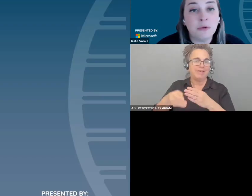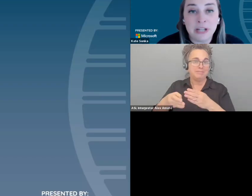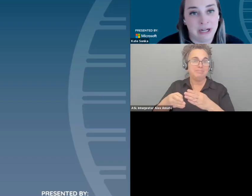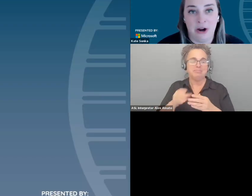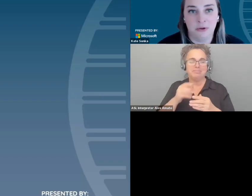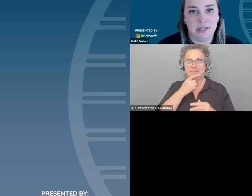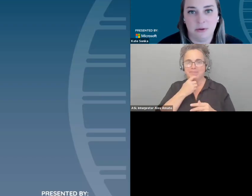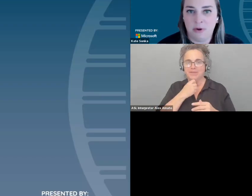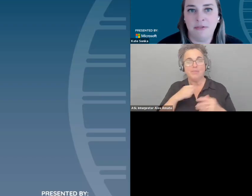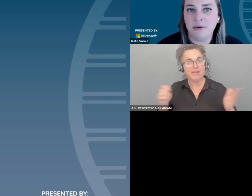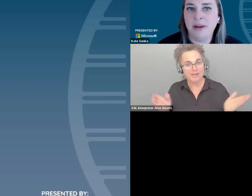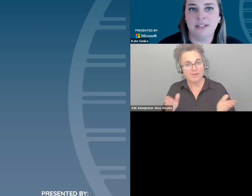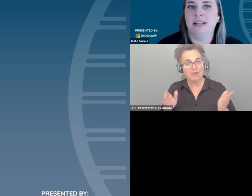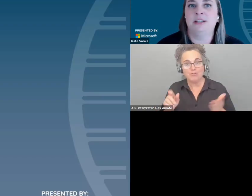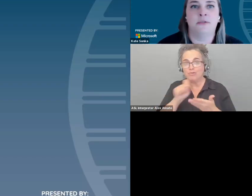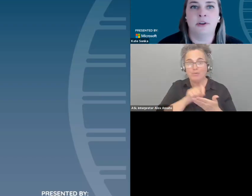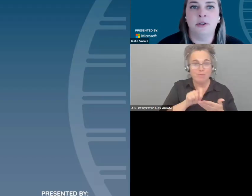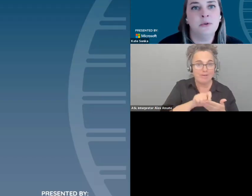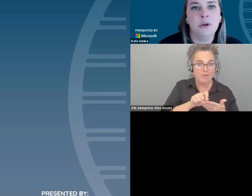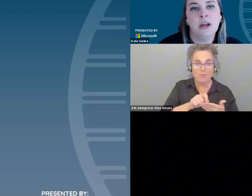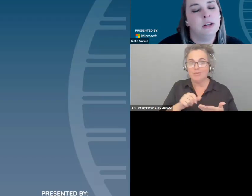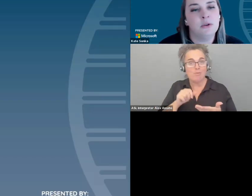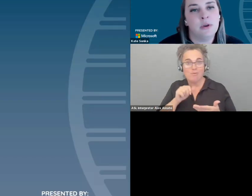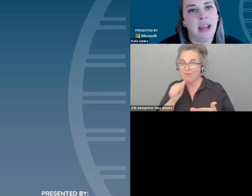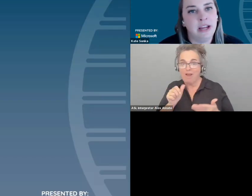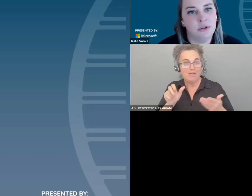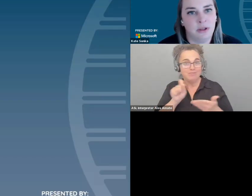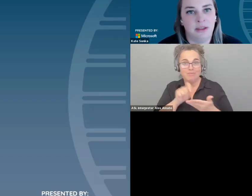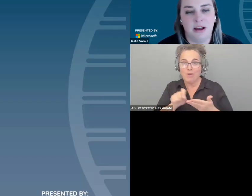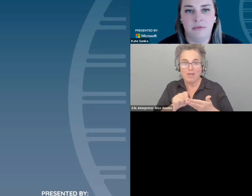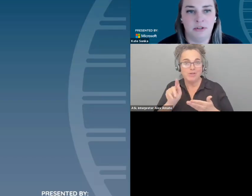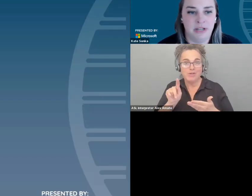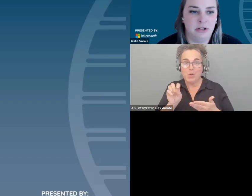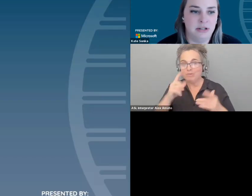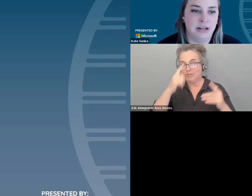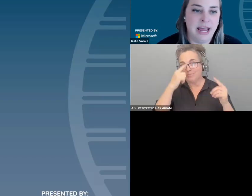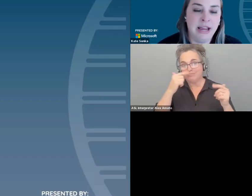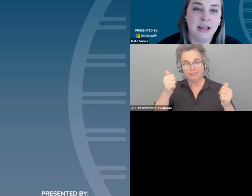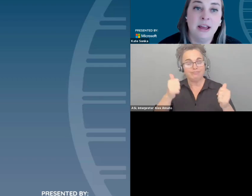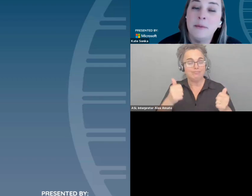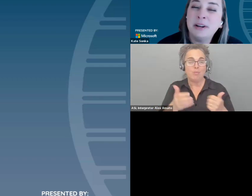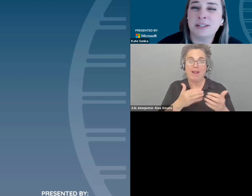or don't take notes, whatever makes sense for you to engage with the conversation today,